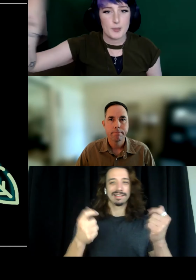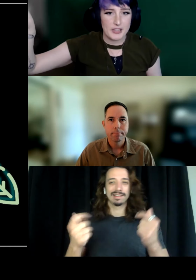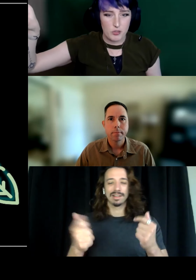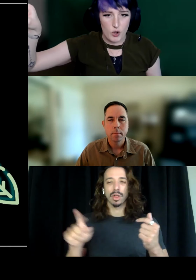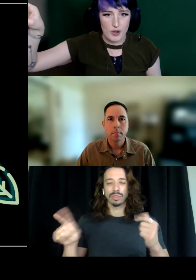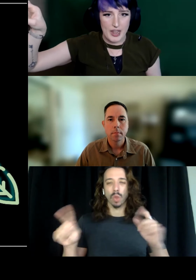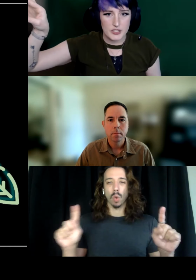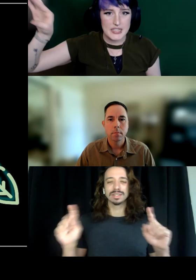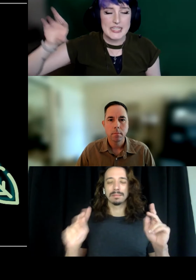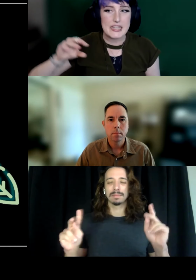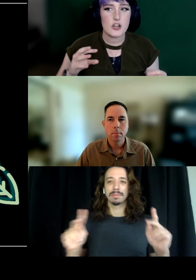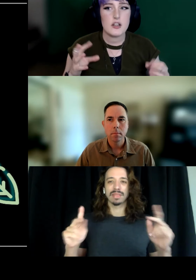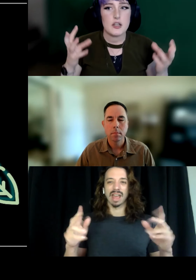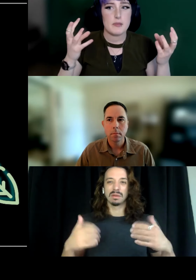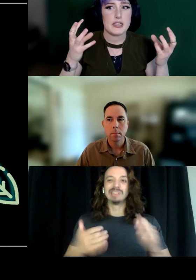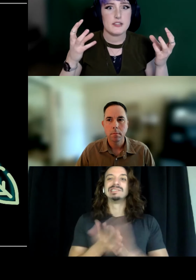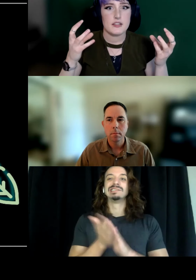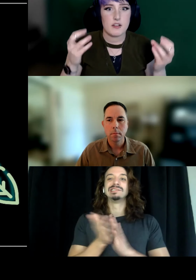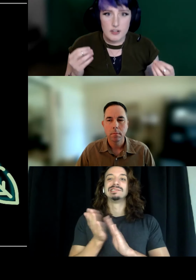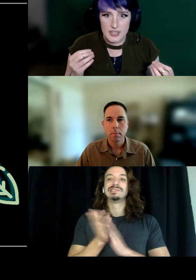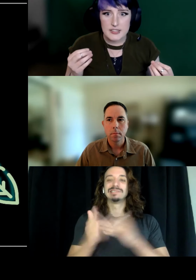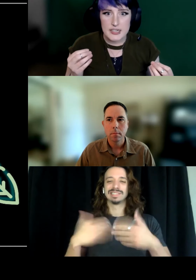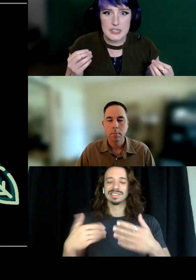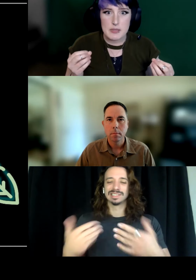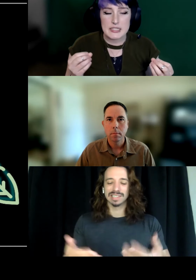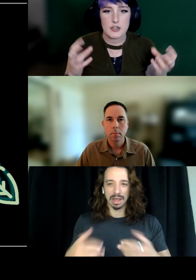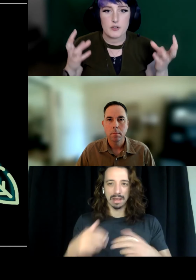something and throw it out to the ether, because there are things that need to be considered.